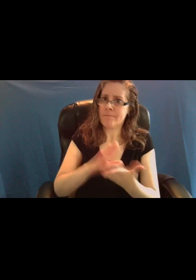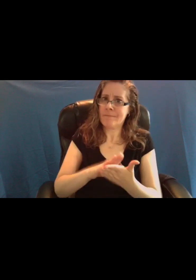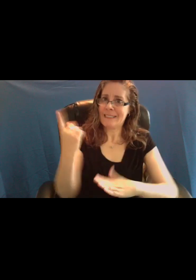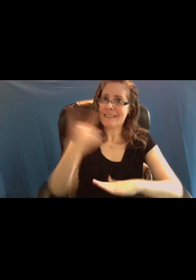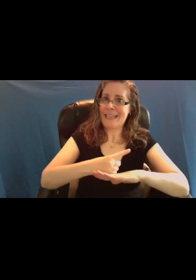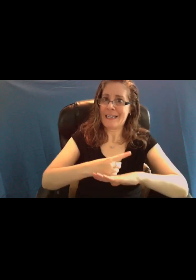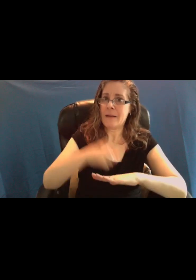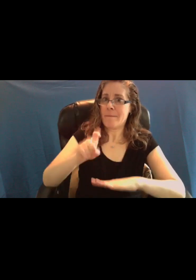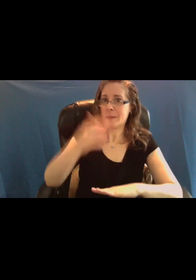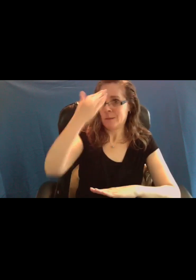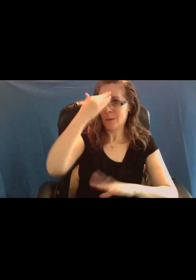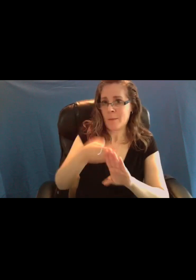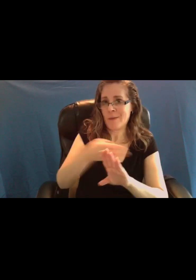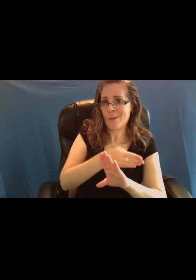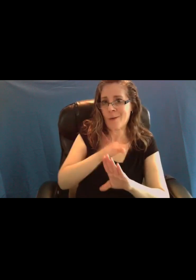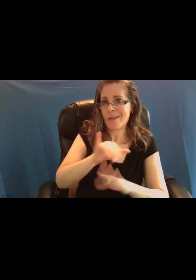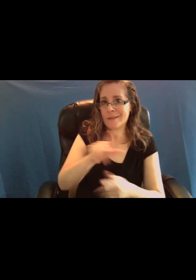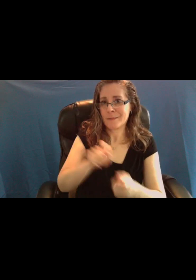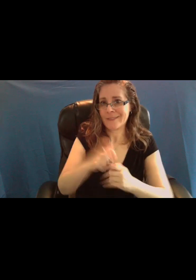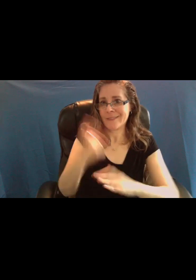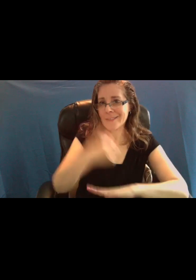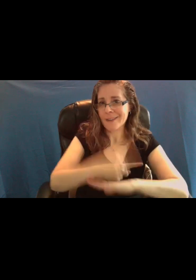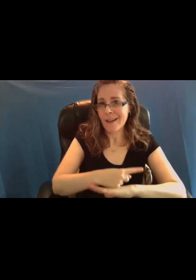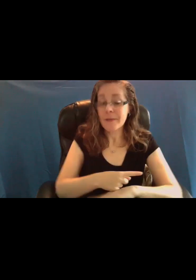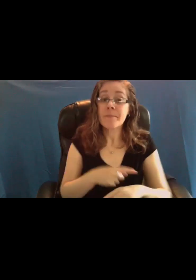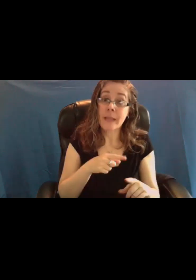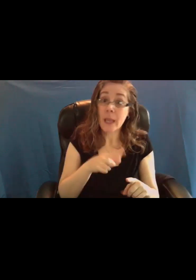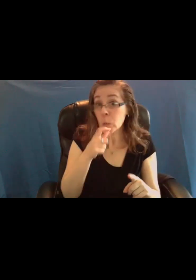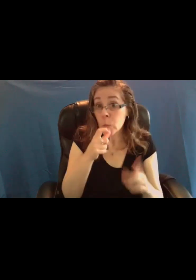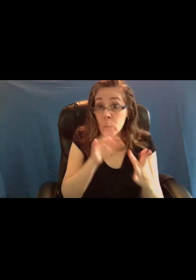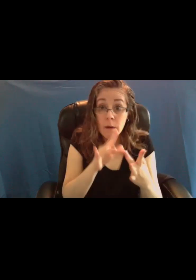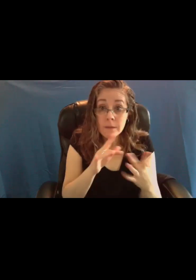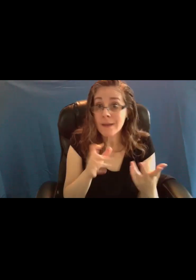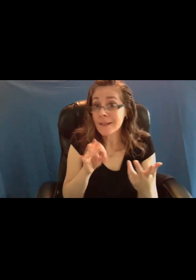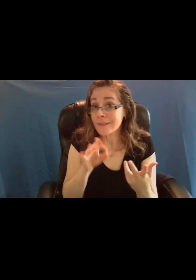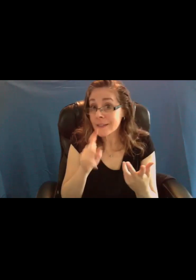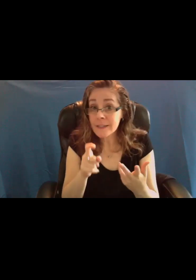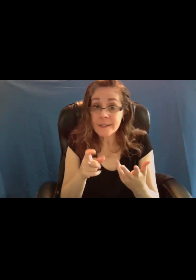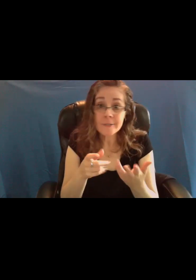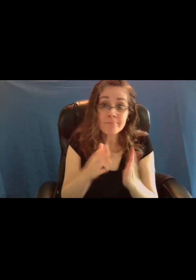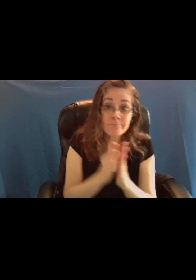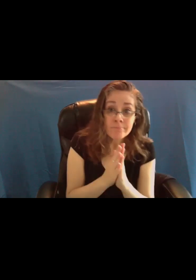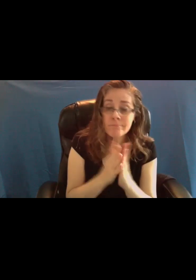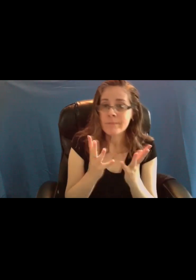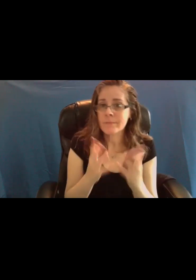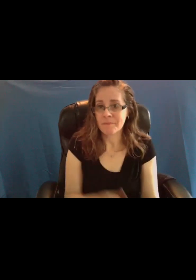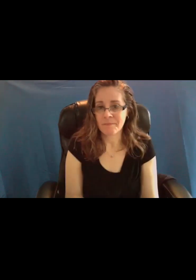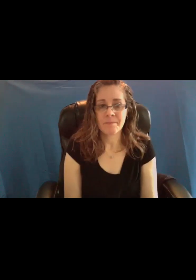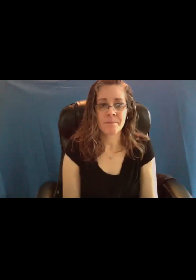requests, and who the point of contact is. For those of us who,